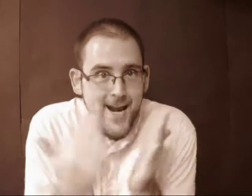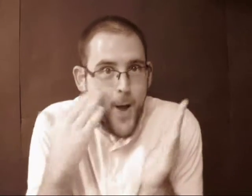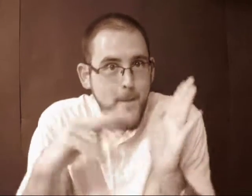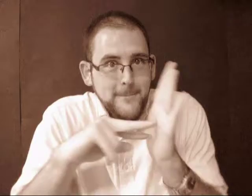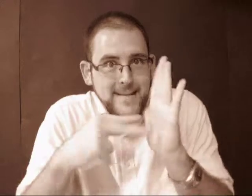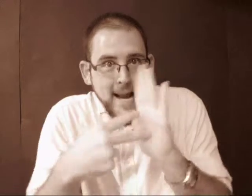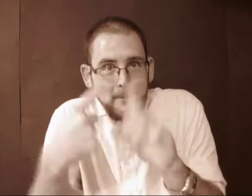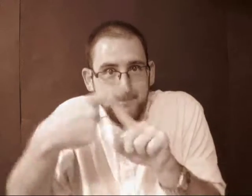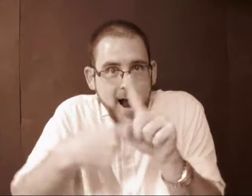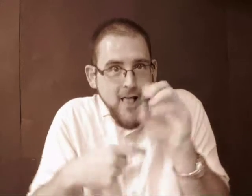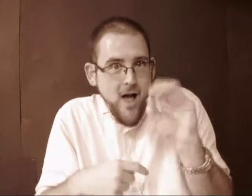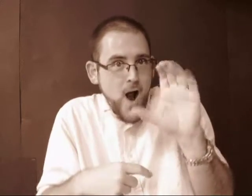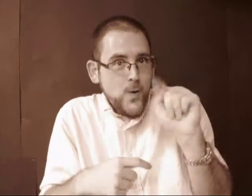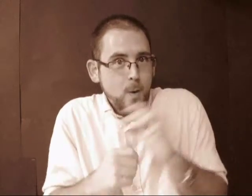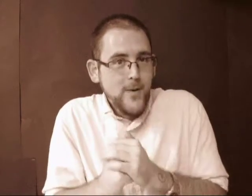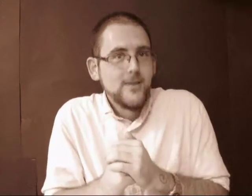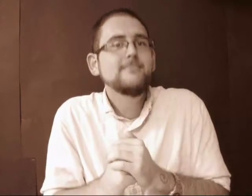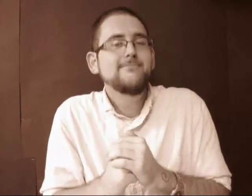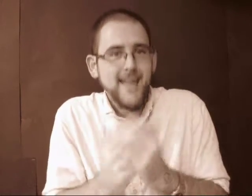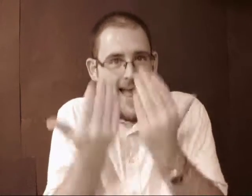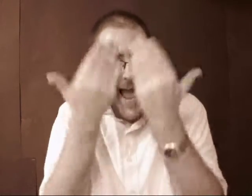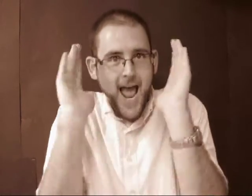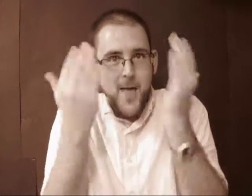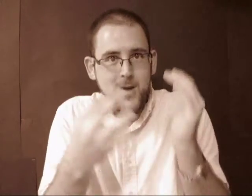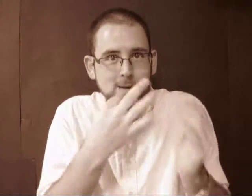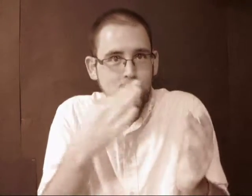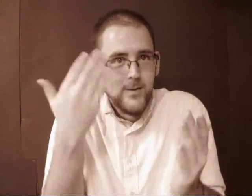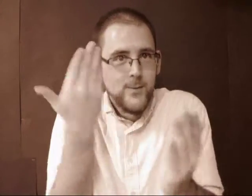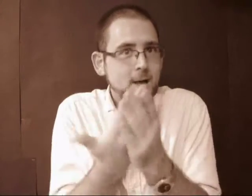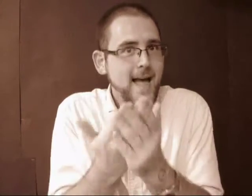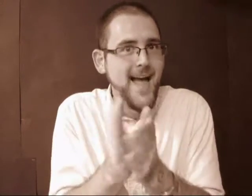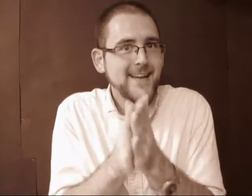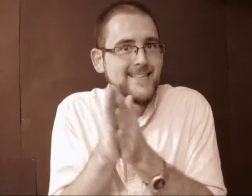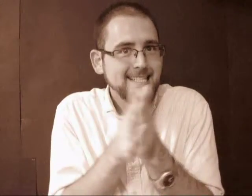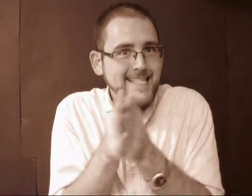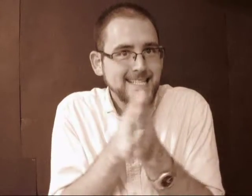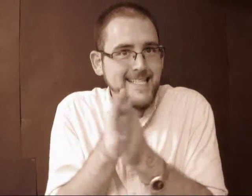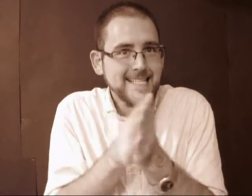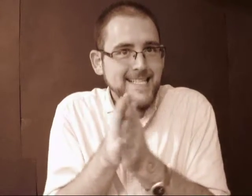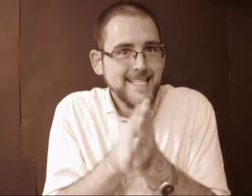You know what October means? Halloween's coming!